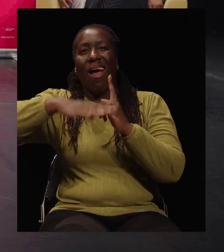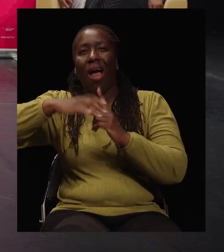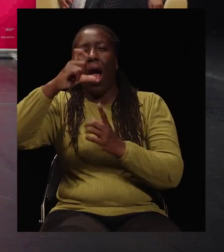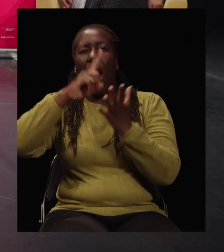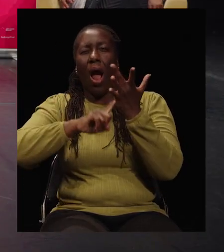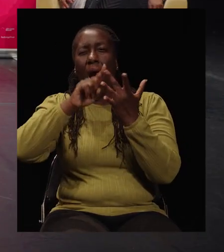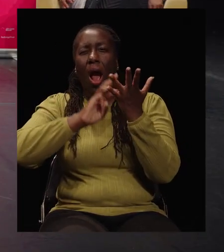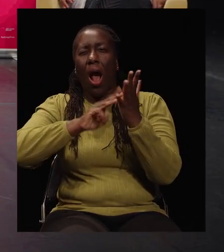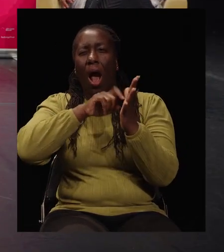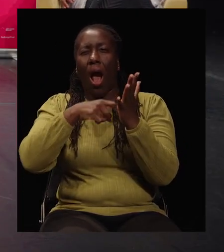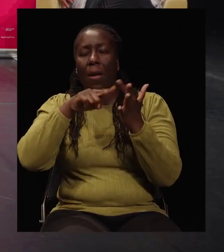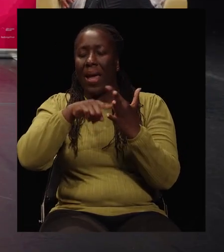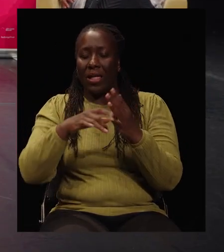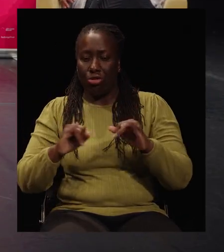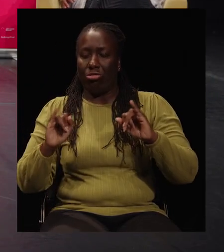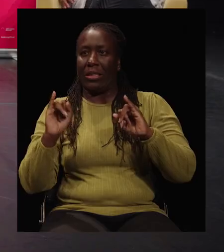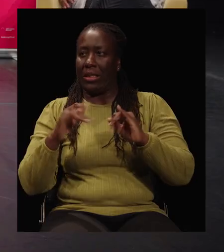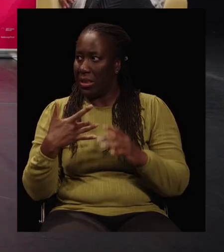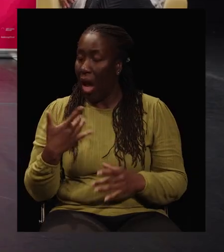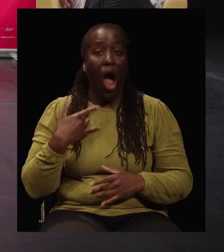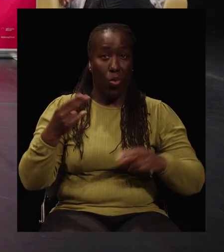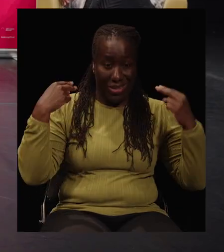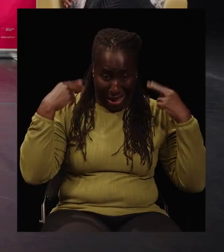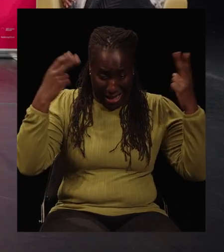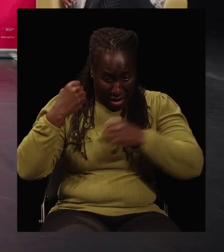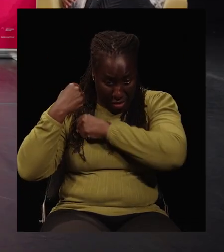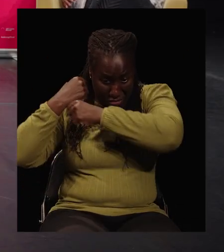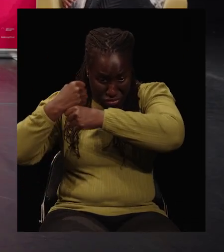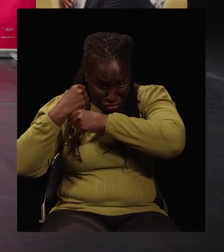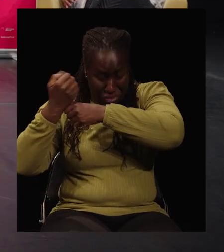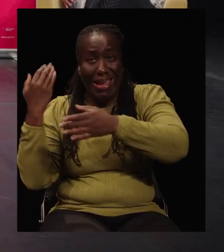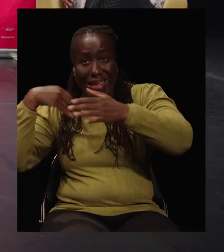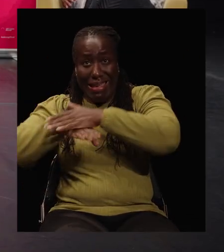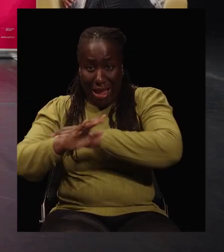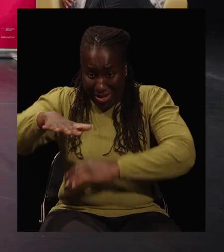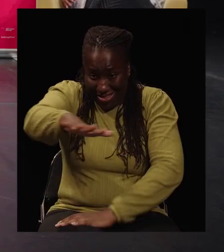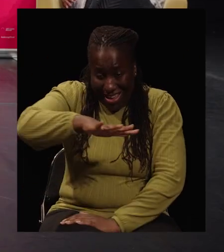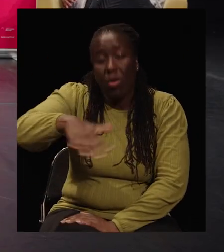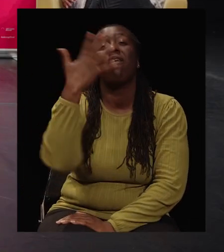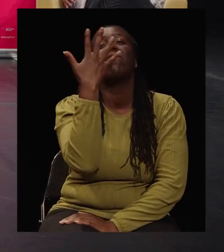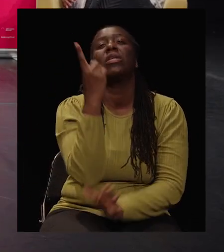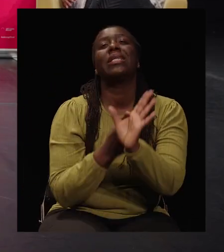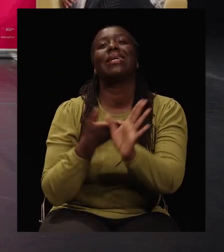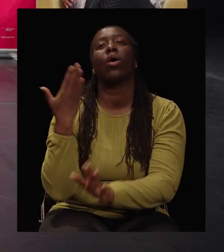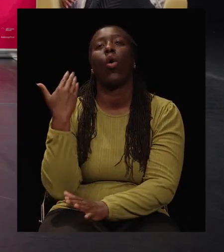I was an activist, an organiser that came into this space 15 years ago or so.